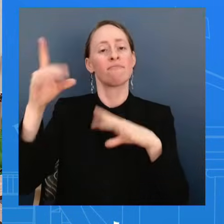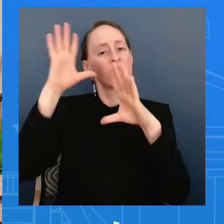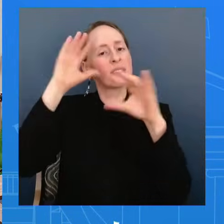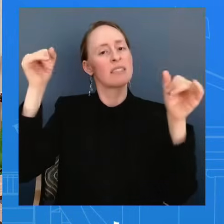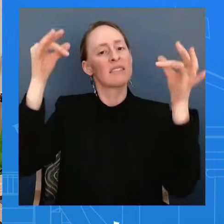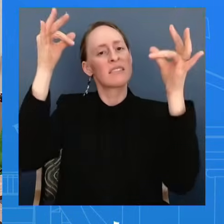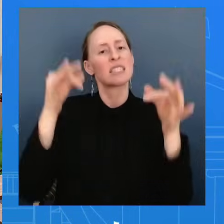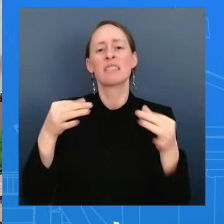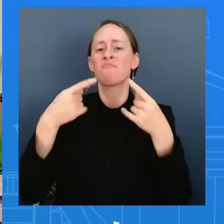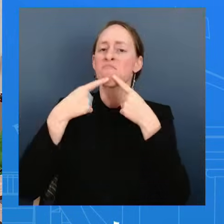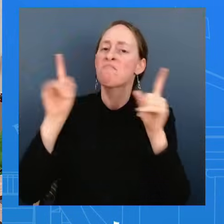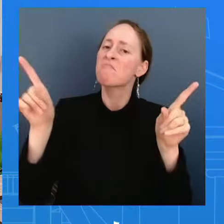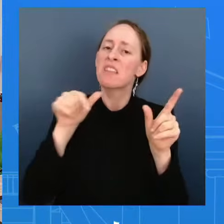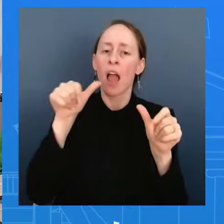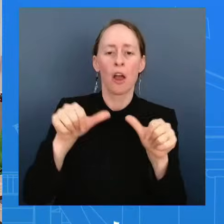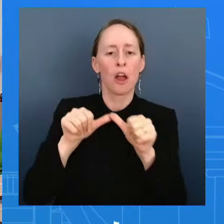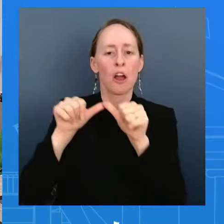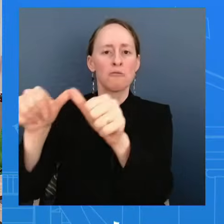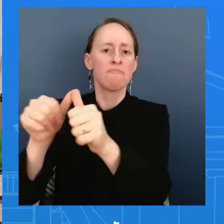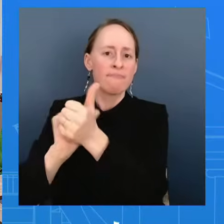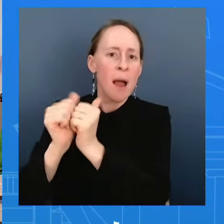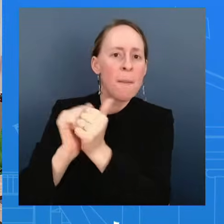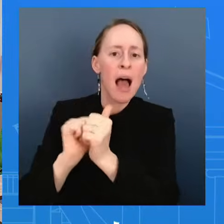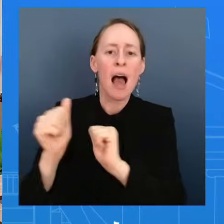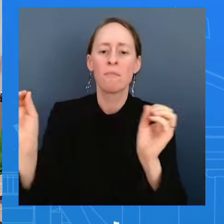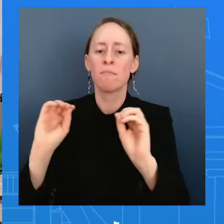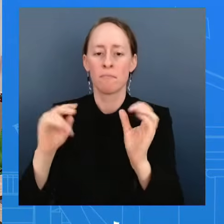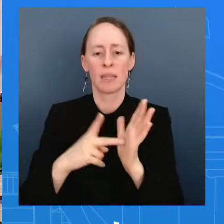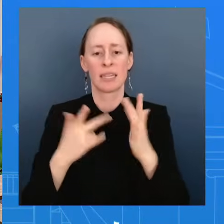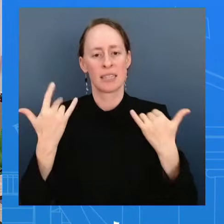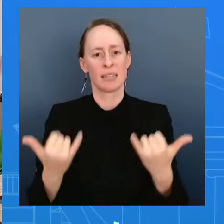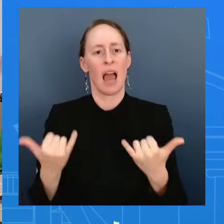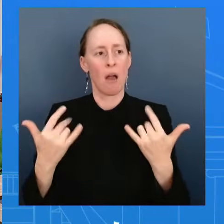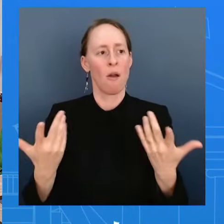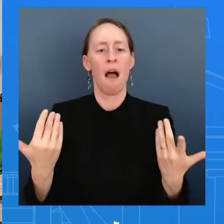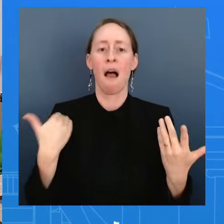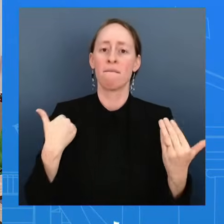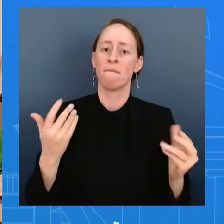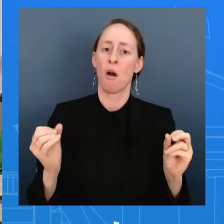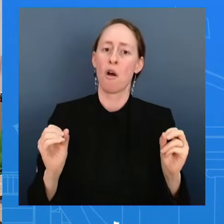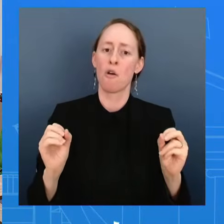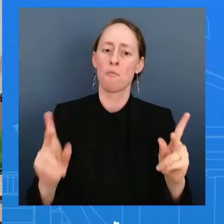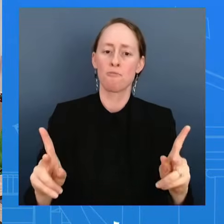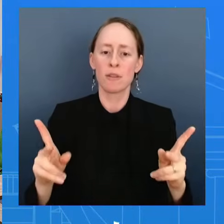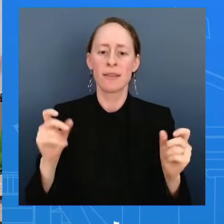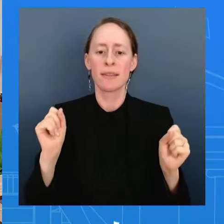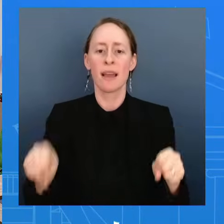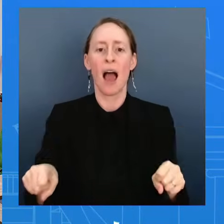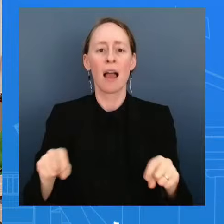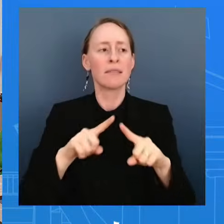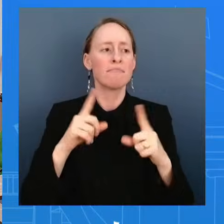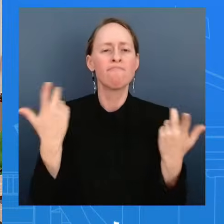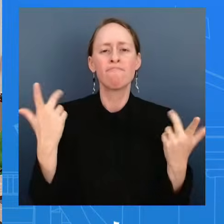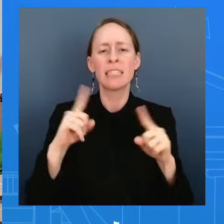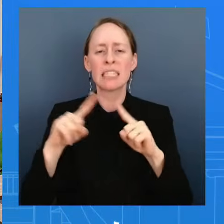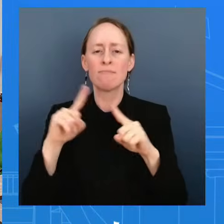as we have been talking about for some time, and we're seeing that. That's what we believe the jobs numbers showed us just last week. It is very different